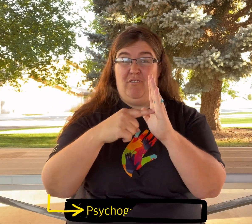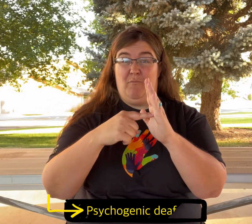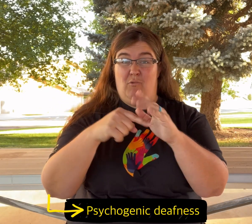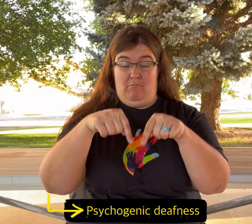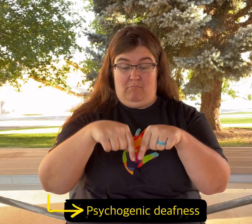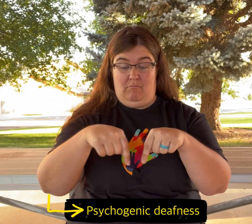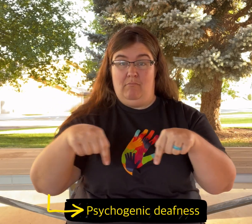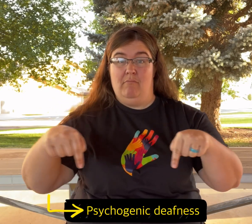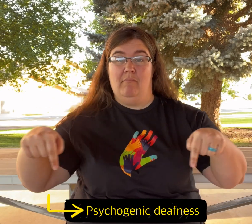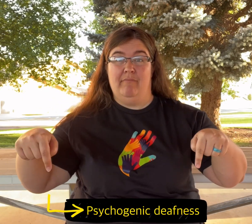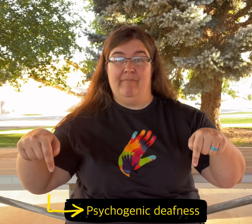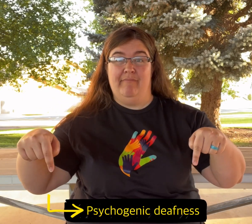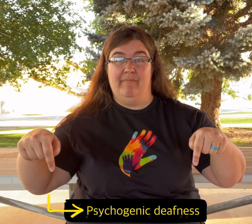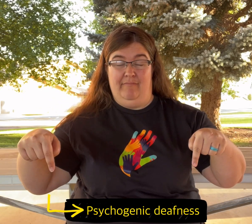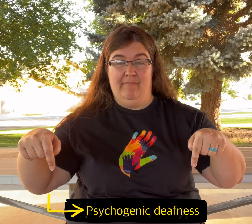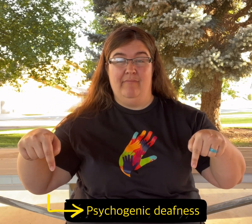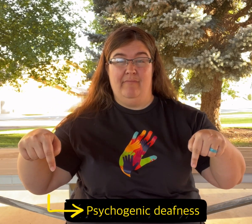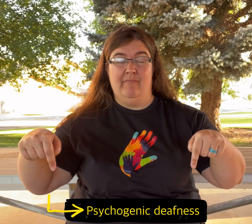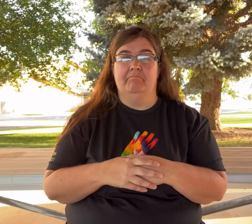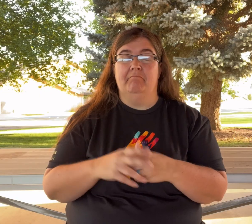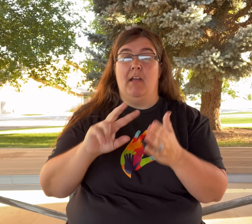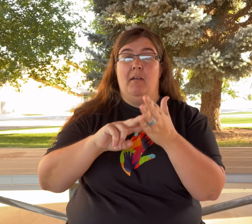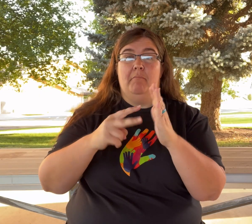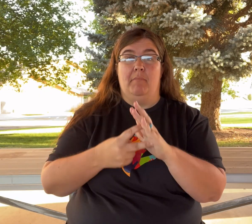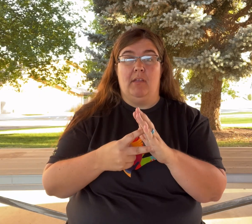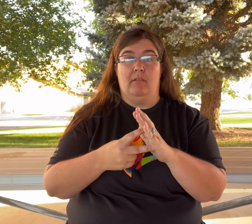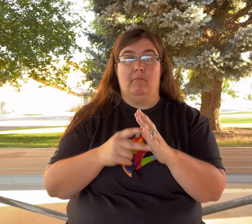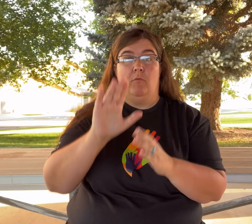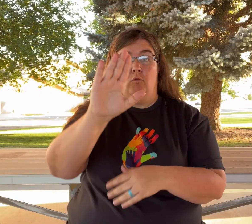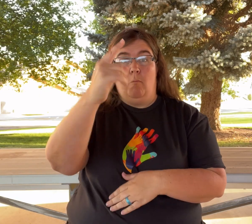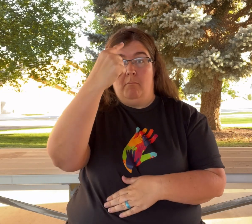For example, those with Psychogenic Deafness (aka Functional Deafness).